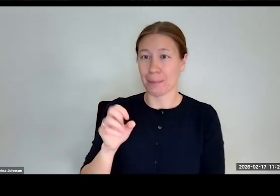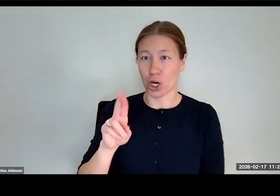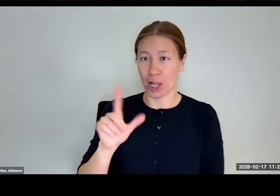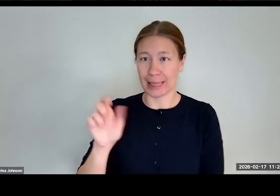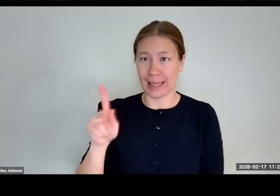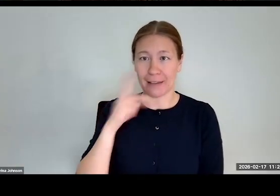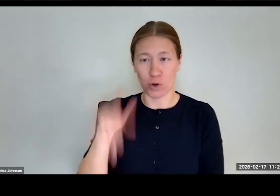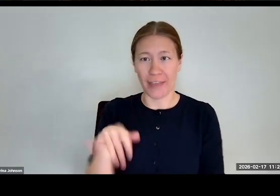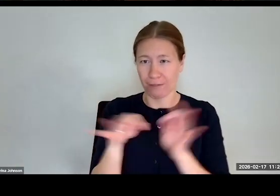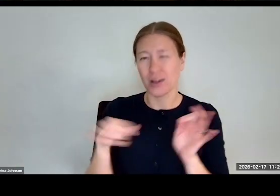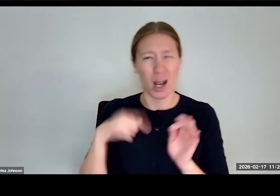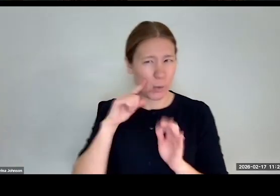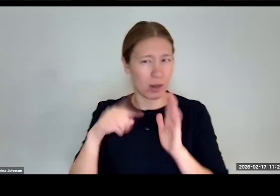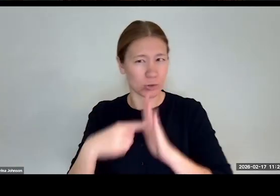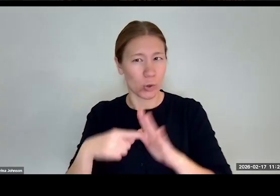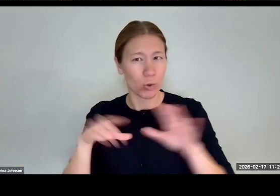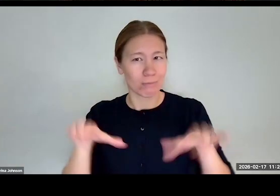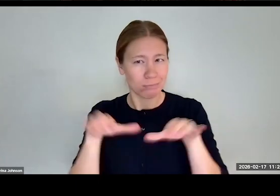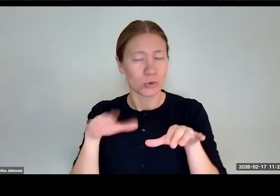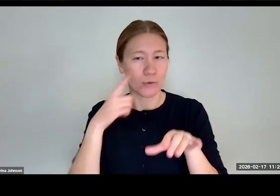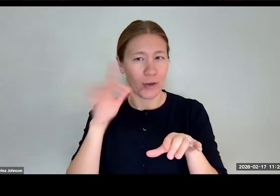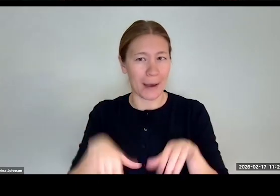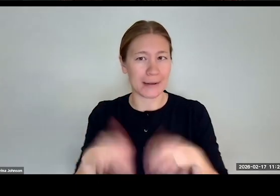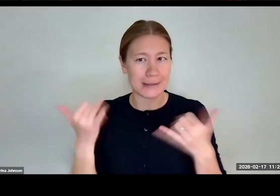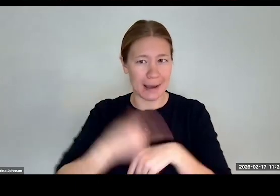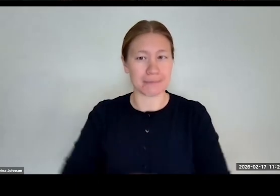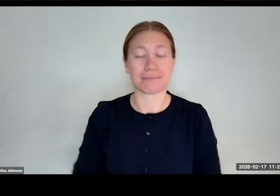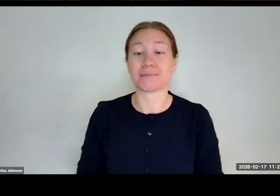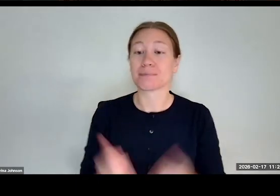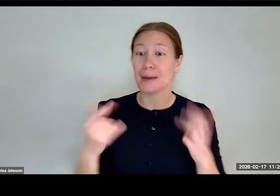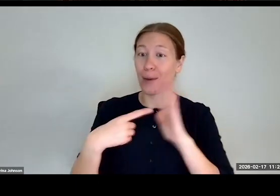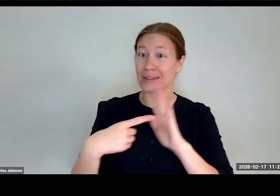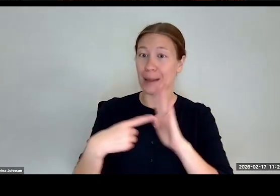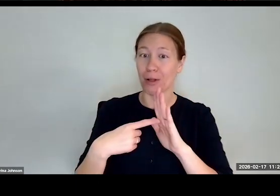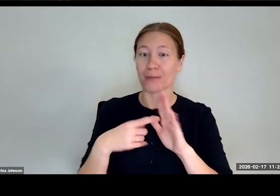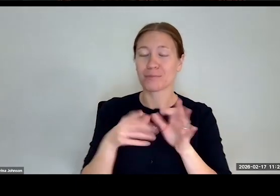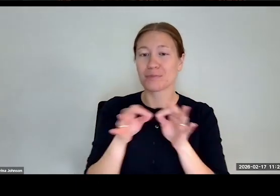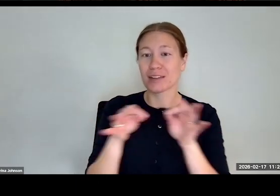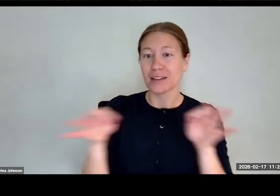And again, I'll show you how to do that today, but the example that I have up on the slide is read the sample report.